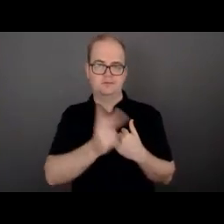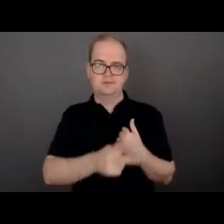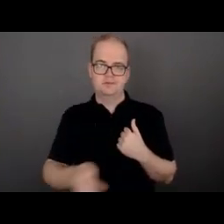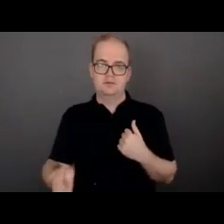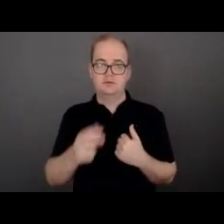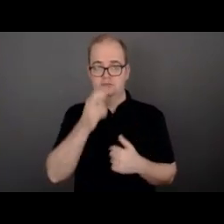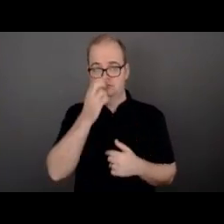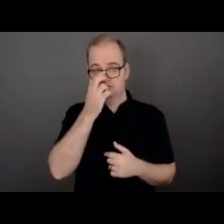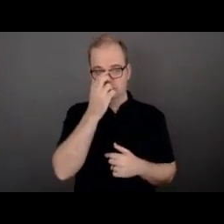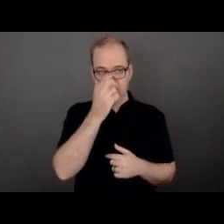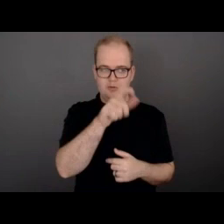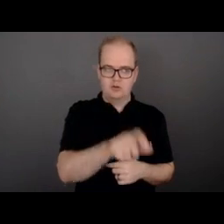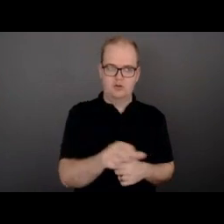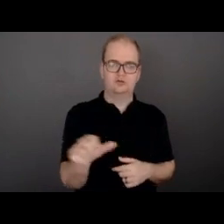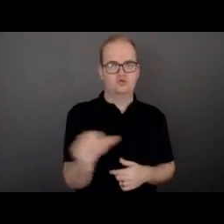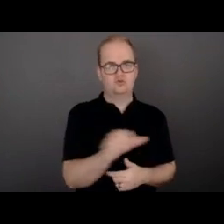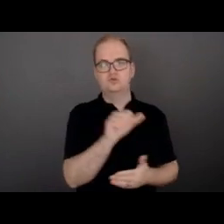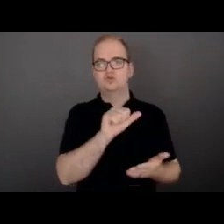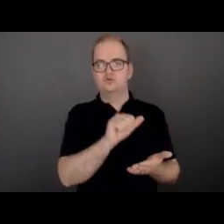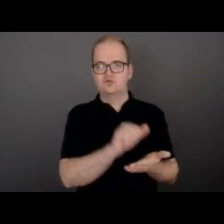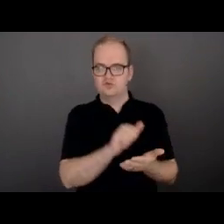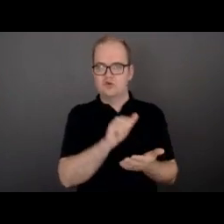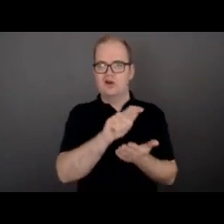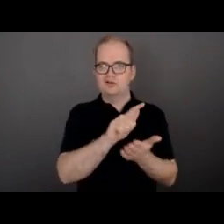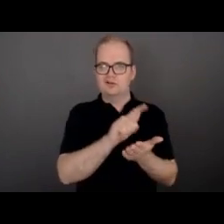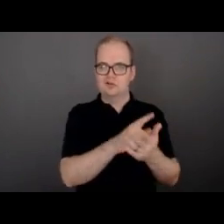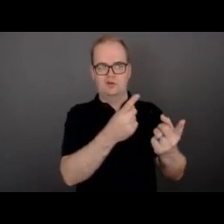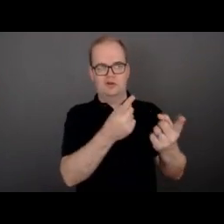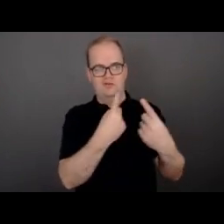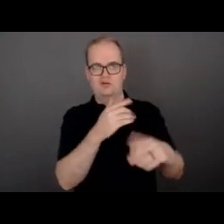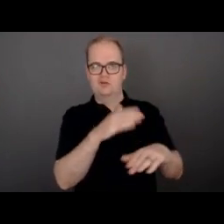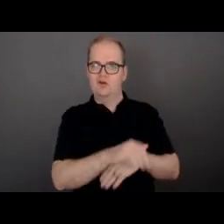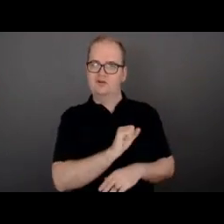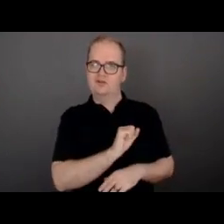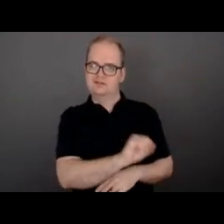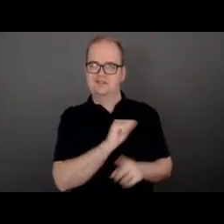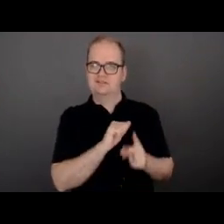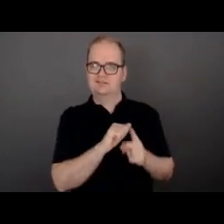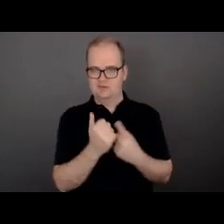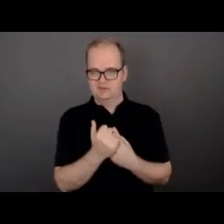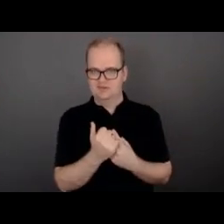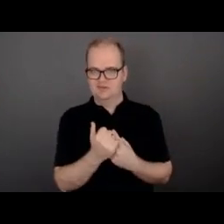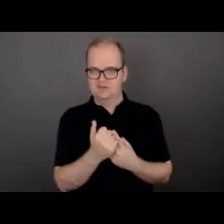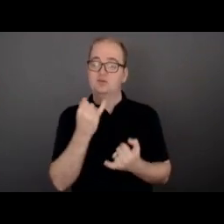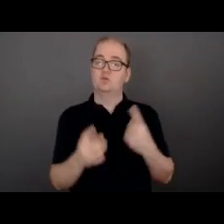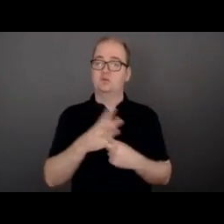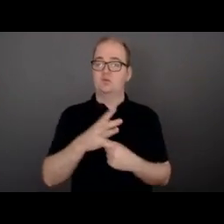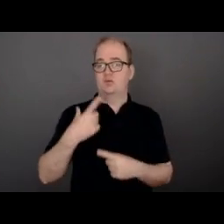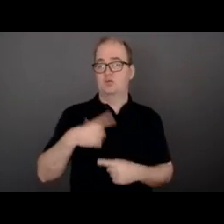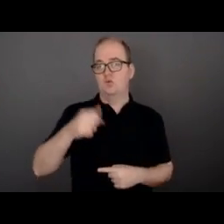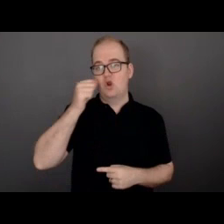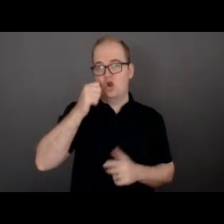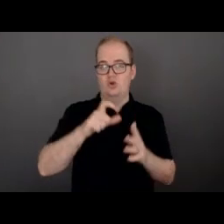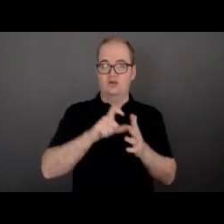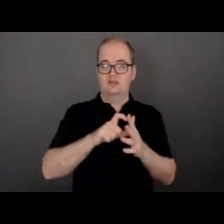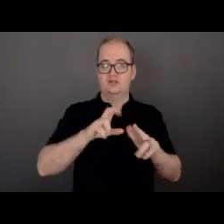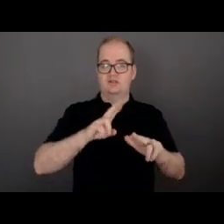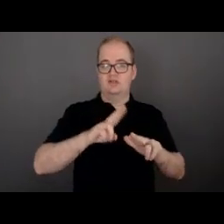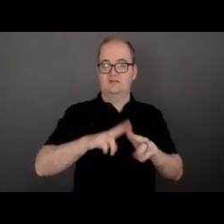to get accurate legal advice about their situation, especially since we know in domestic and family violence that can change so quickly.